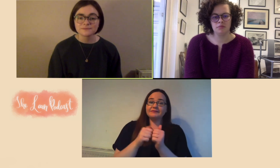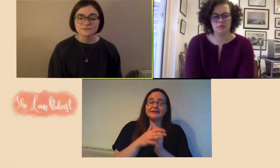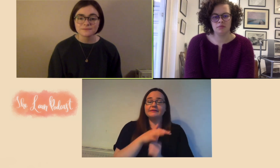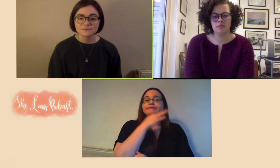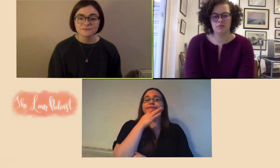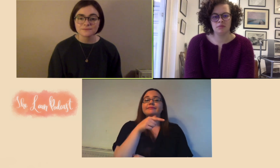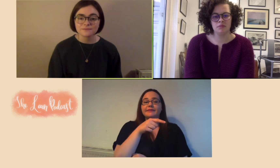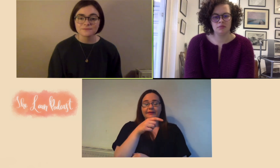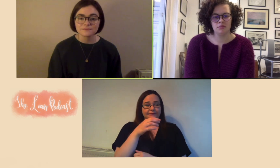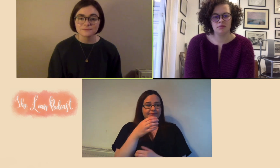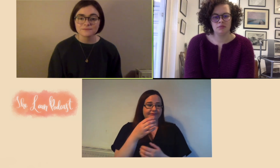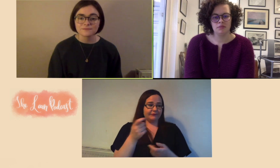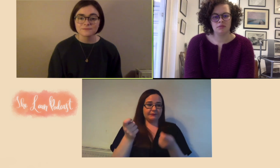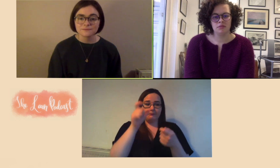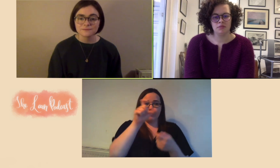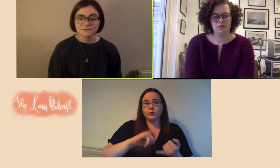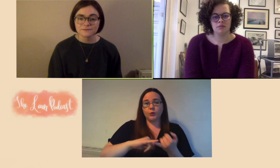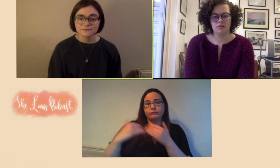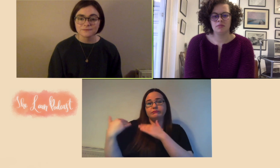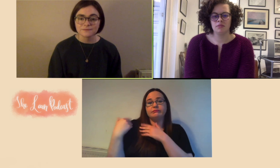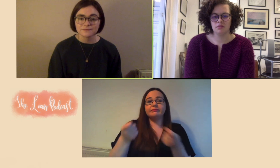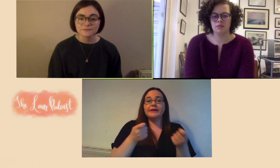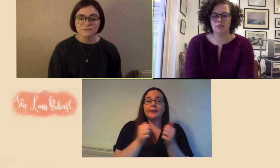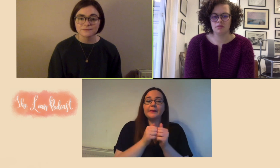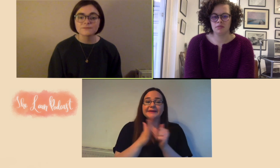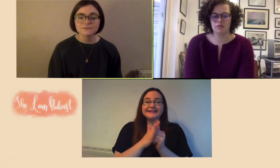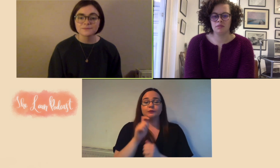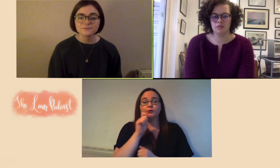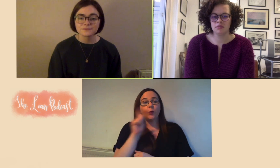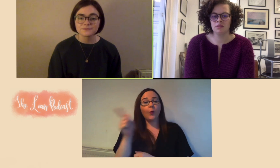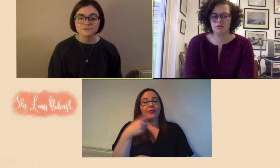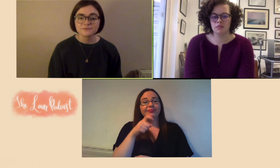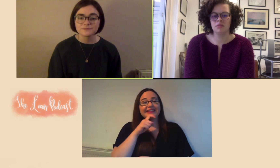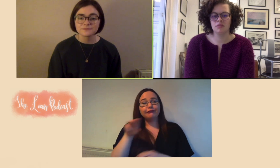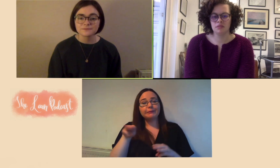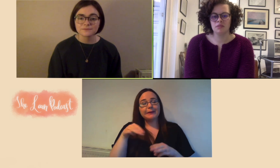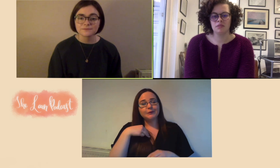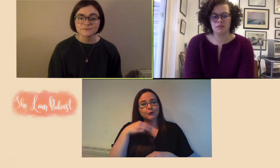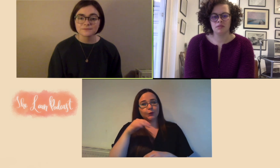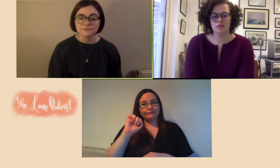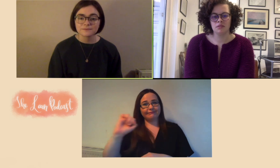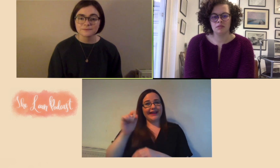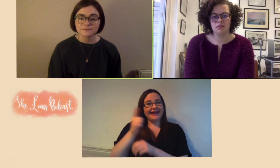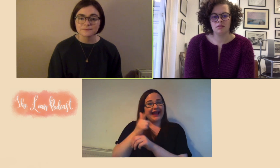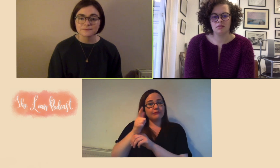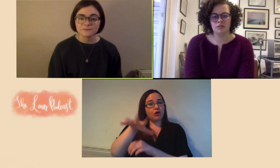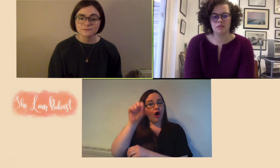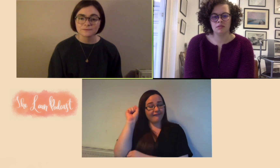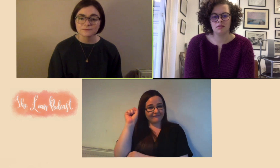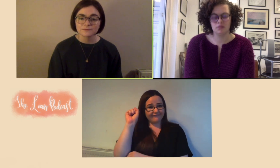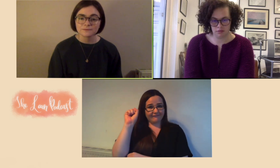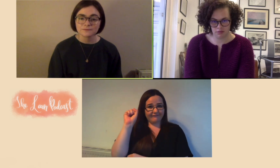of deaf and hearing participants and it was online. And I think there's maybe 12 or 13 people on Zoom.